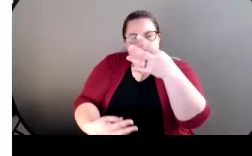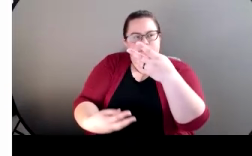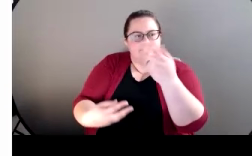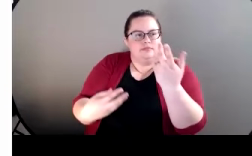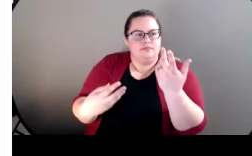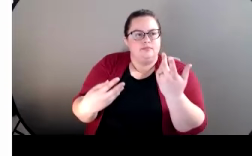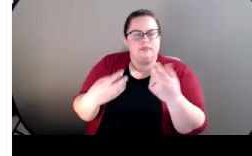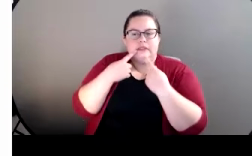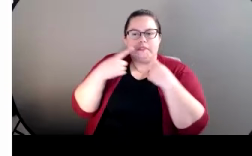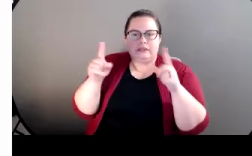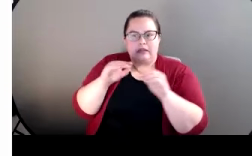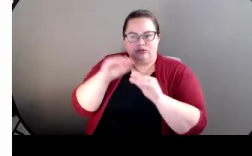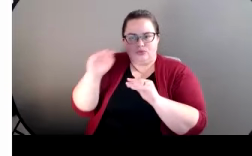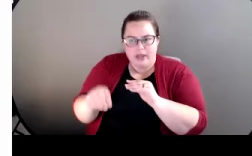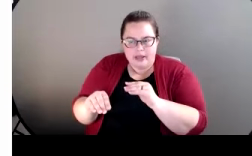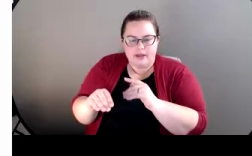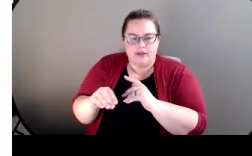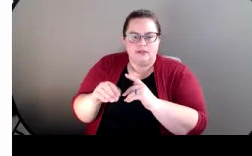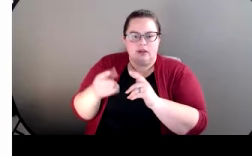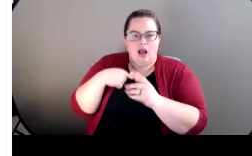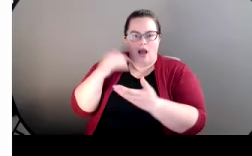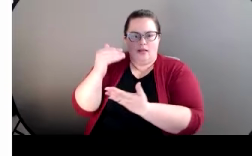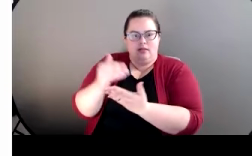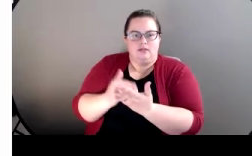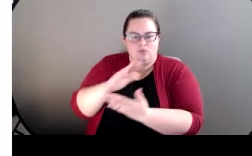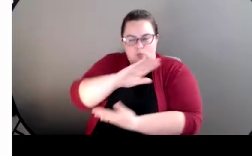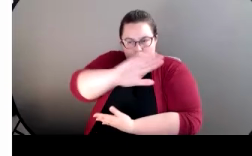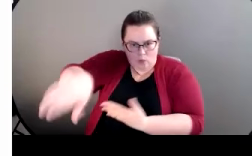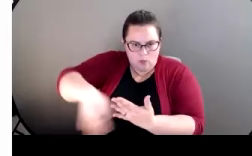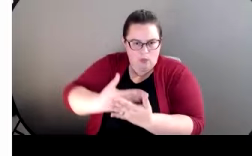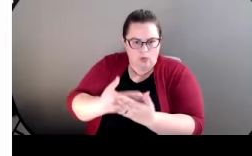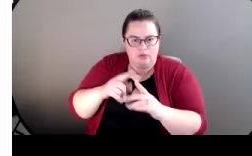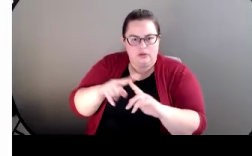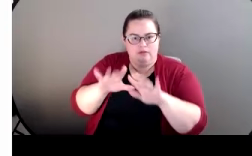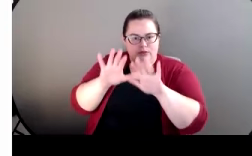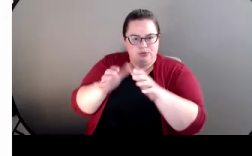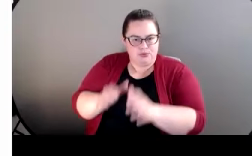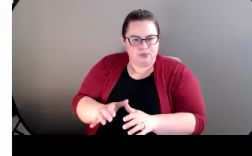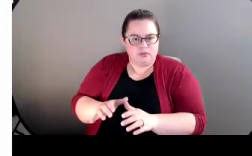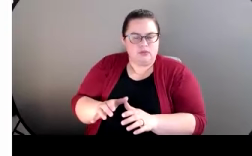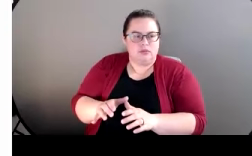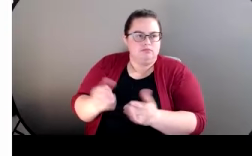I listed all of the different groups, everything broken down.